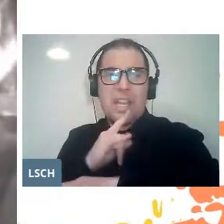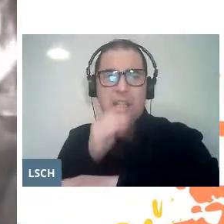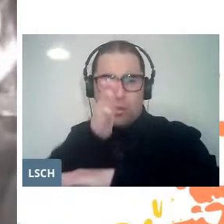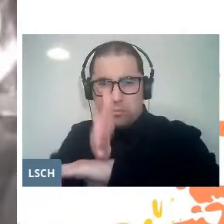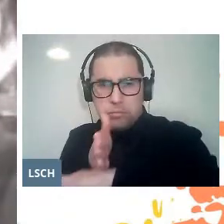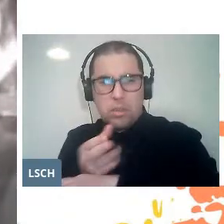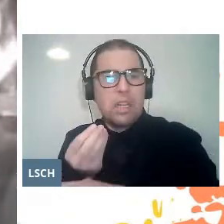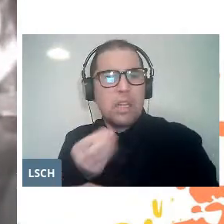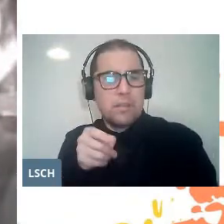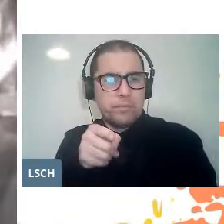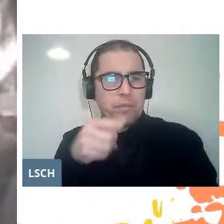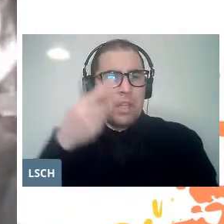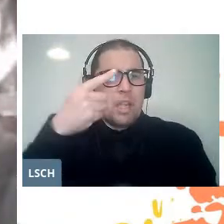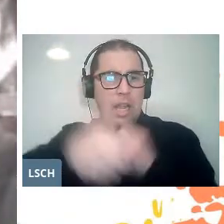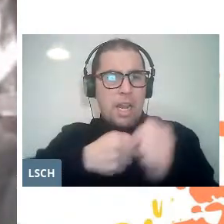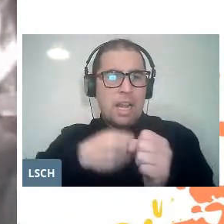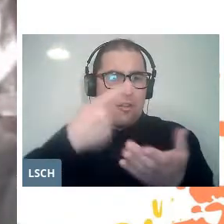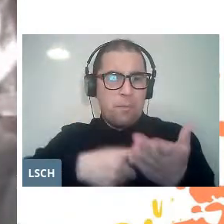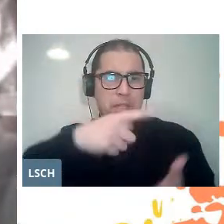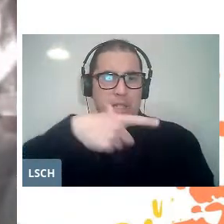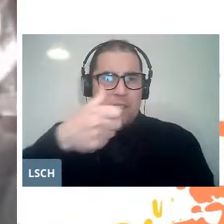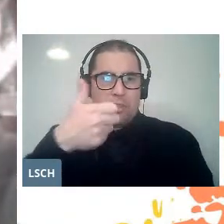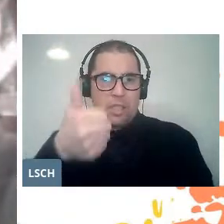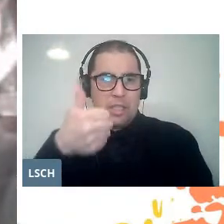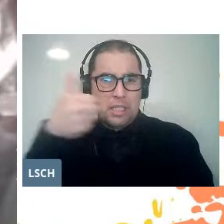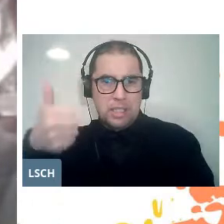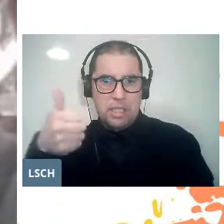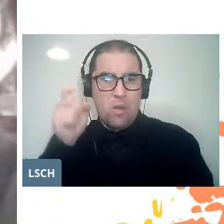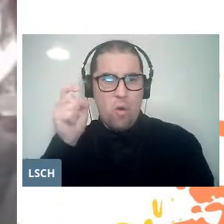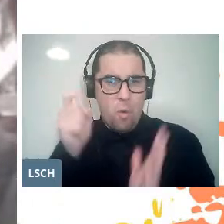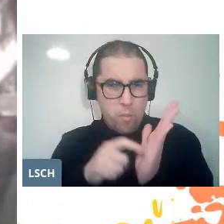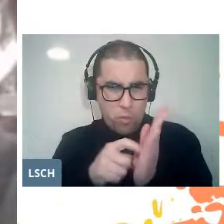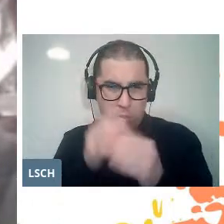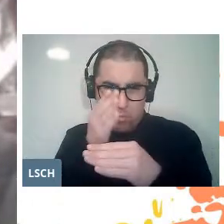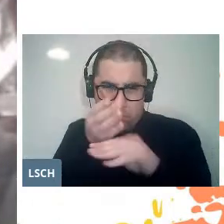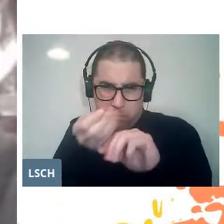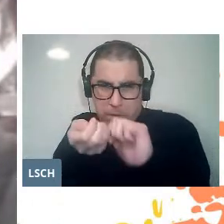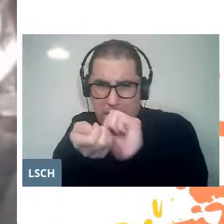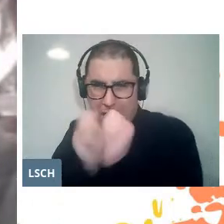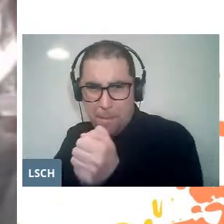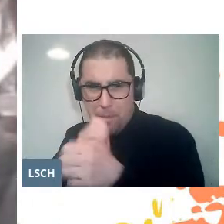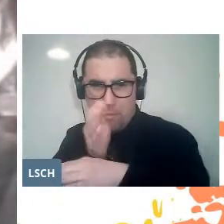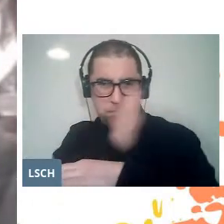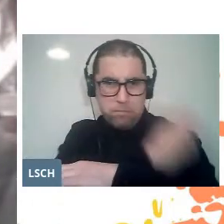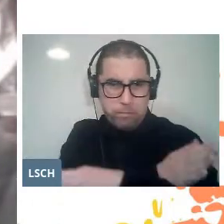The year 1766 marked a sharp turning point in Haydn's symphonic production.